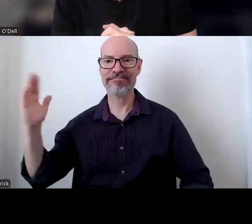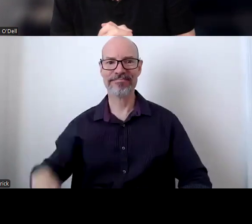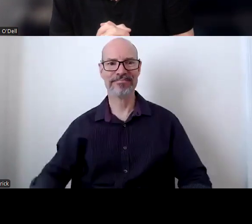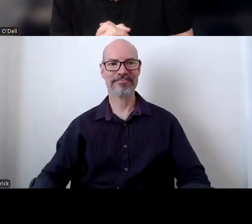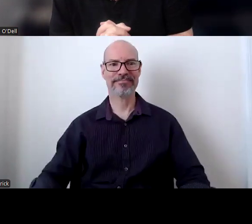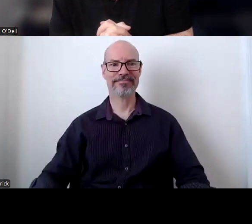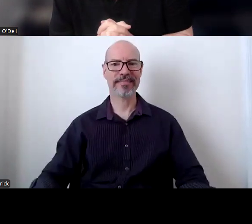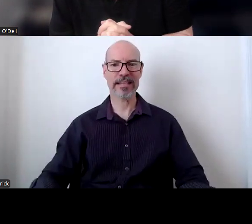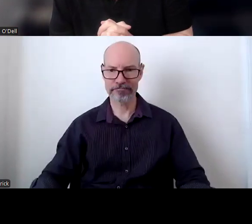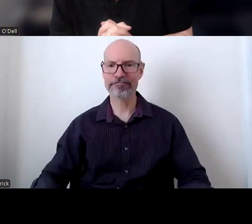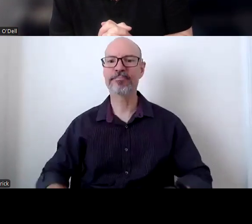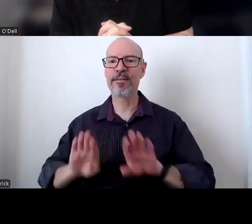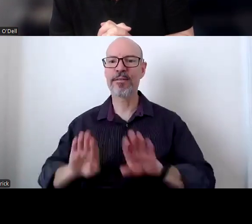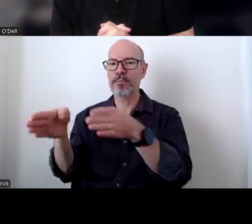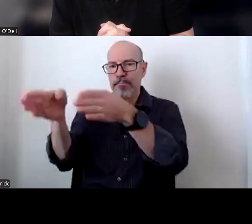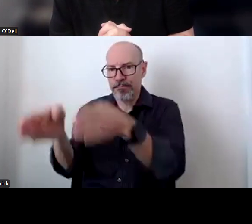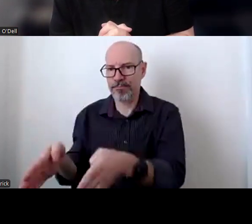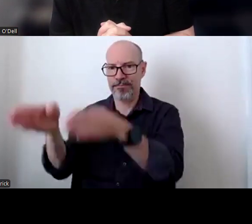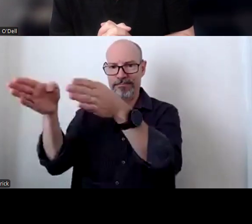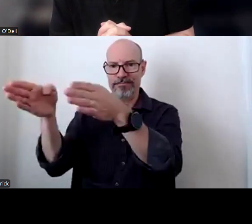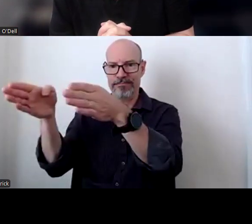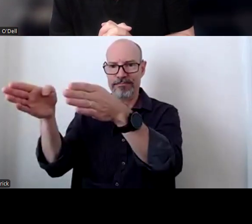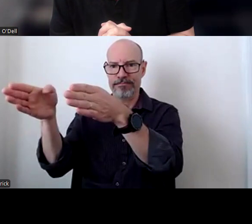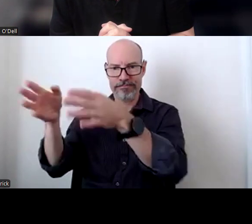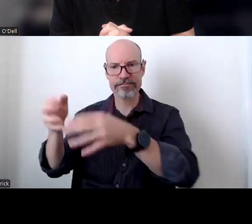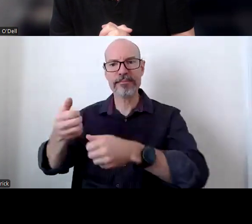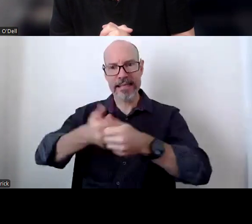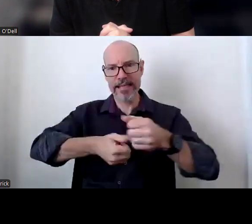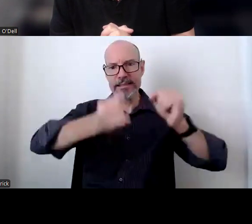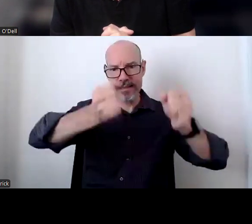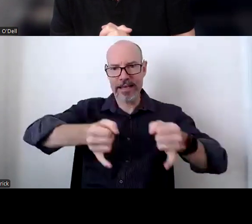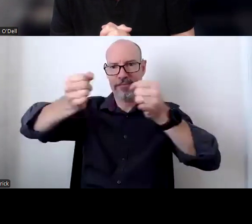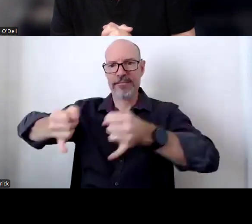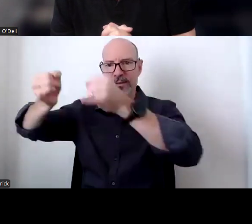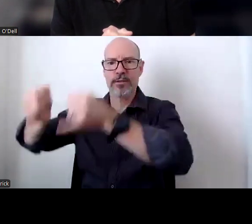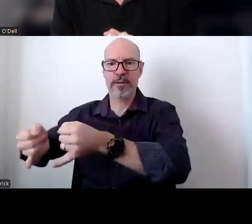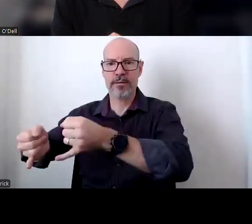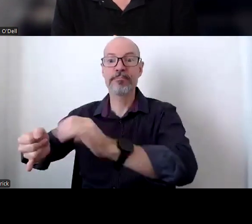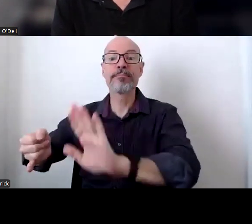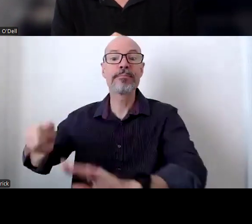Yep, focus on the individual. In the rare event you meet